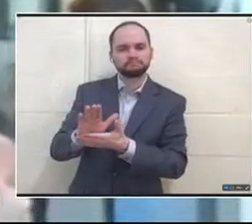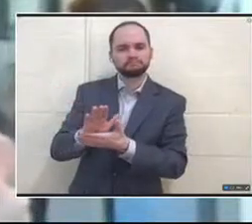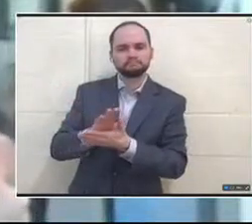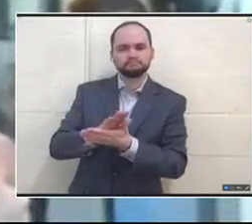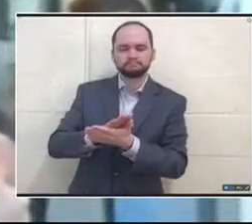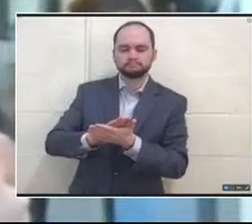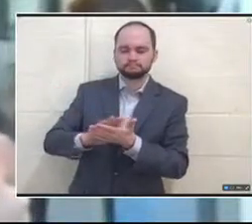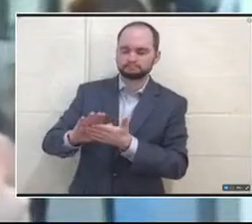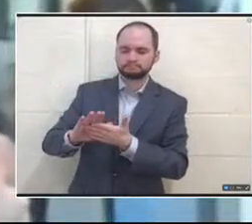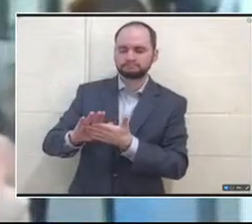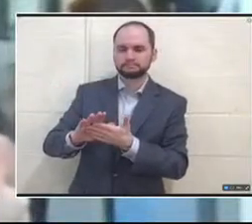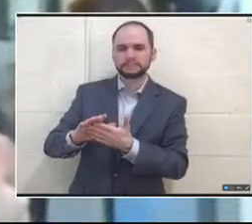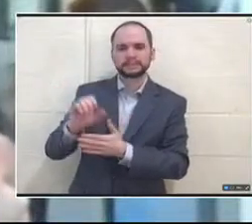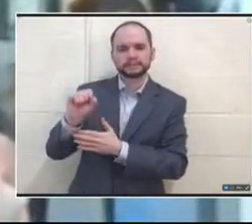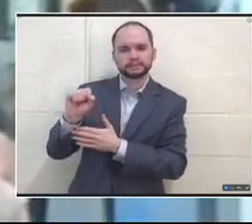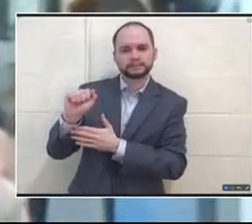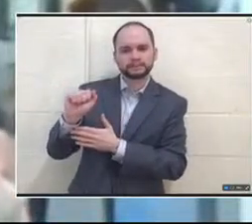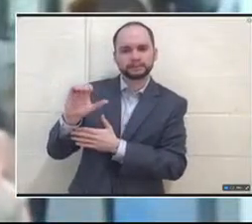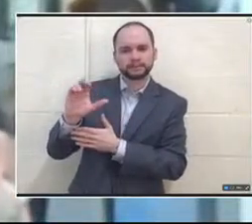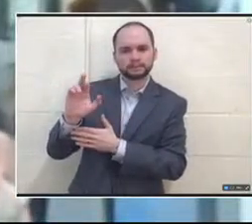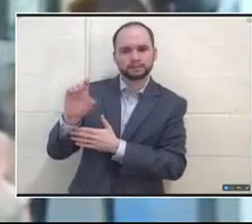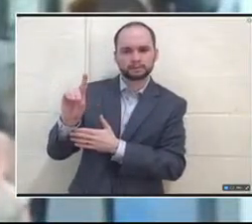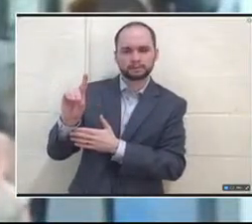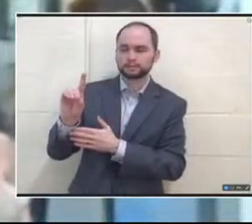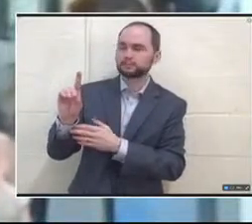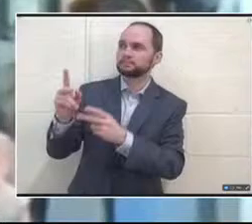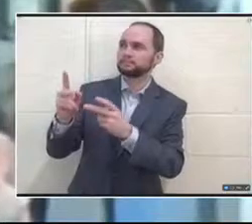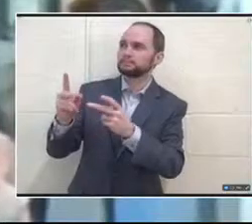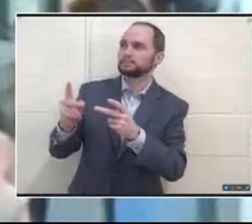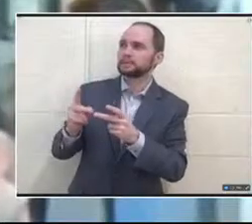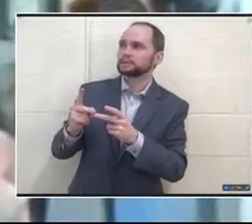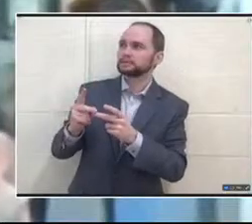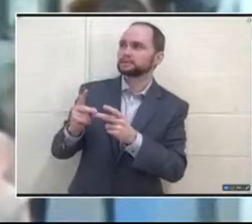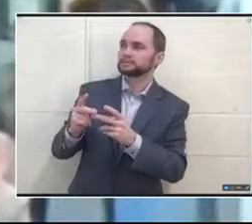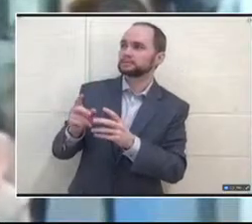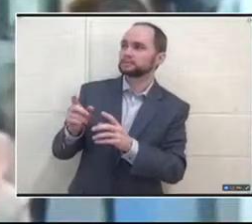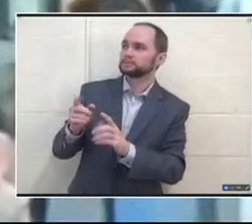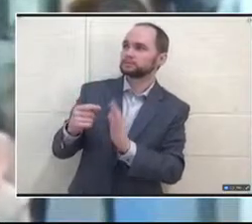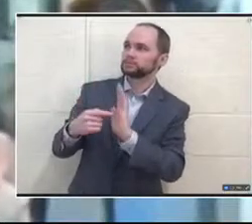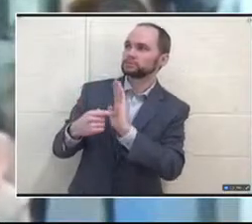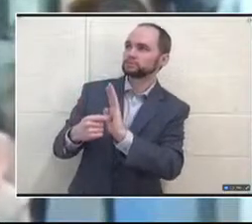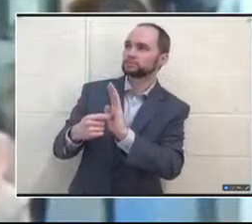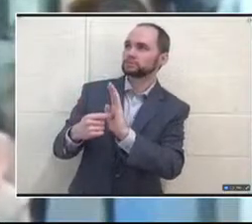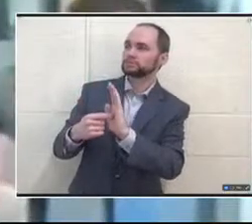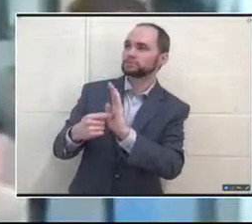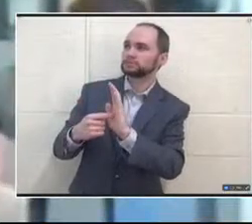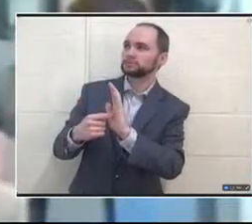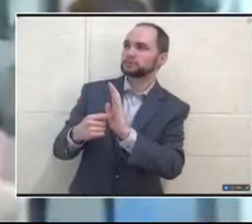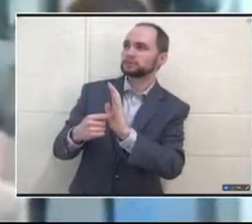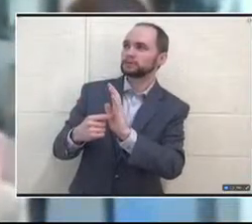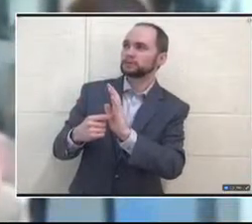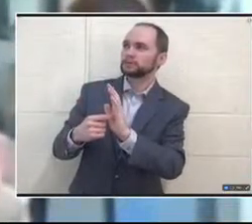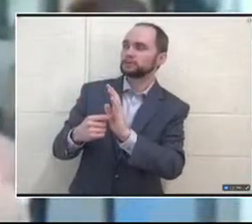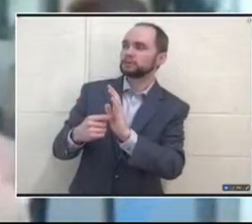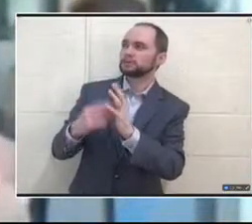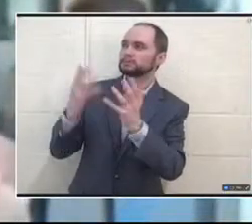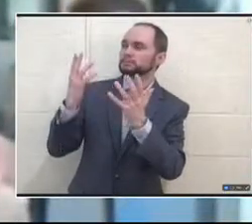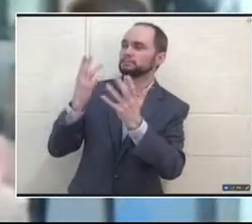for this country. And I'm so honored that I had the opportunity to be a part of them